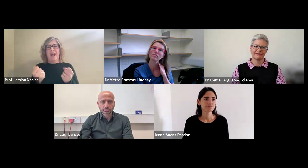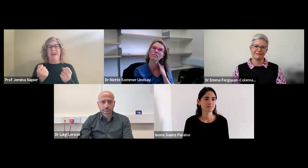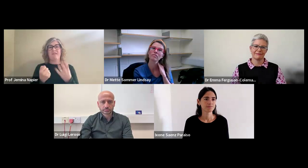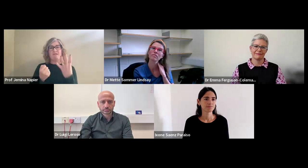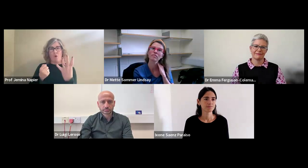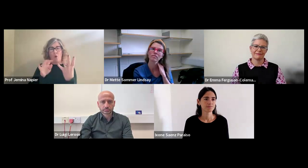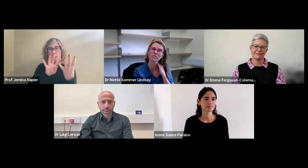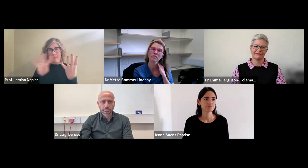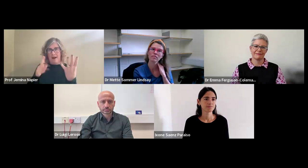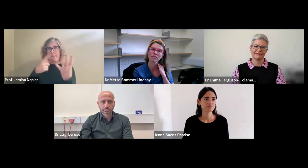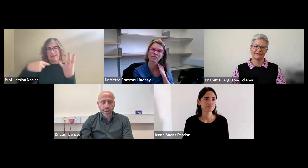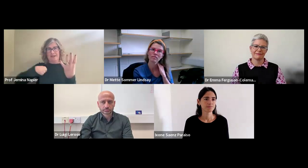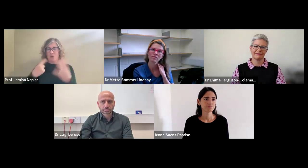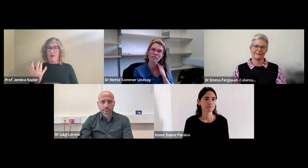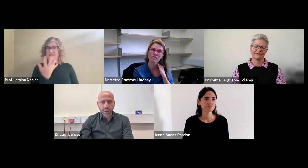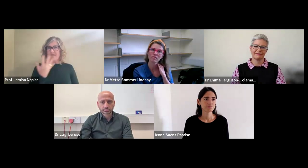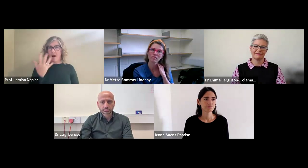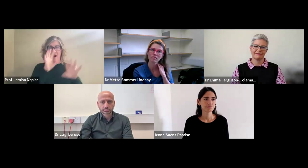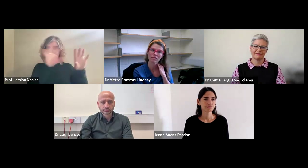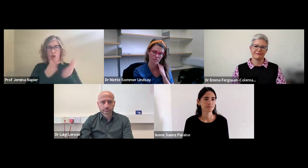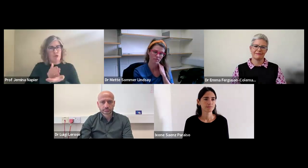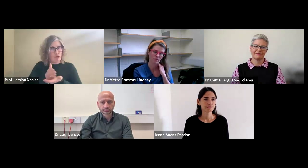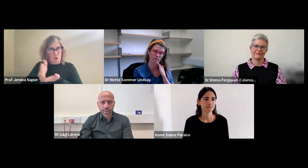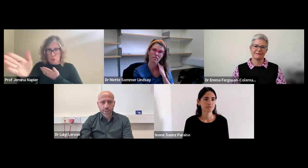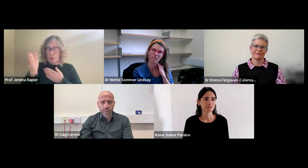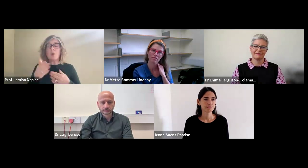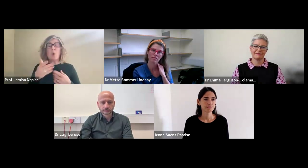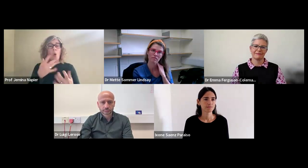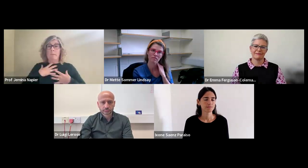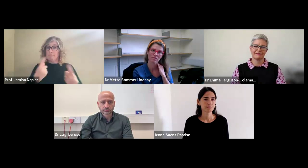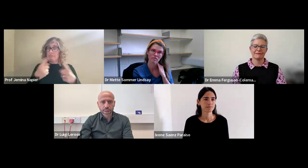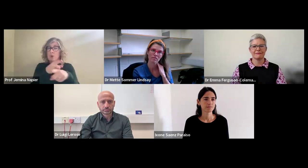will keep our cameras on so there are four panel members plus myself so you should see five tiles